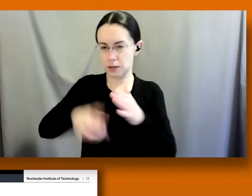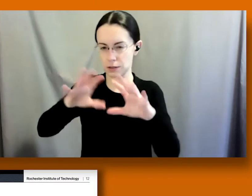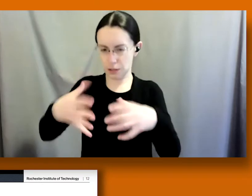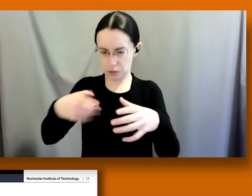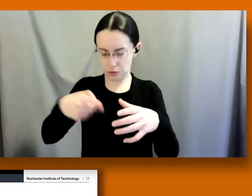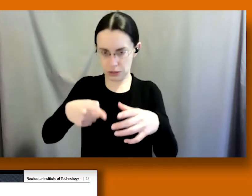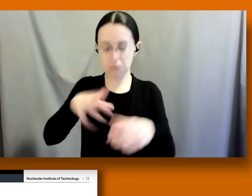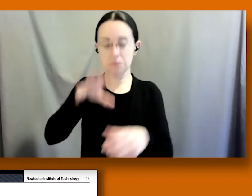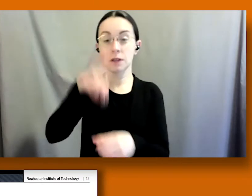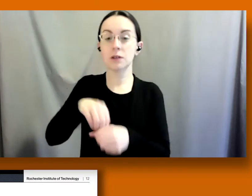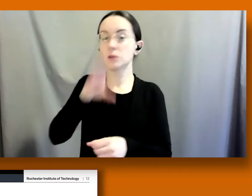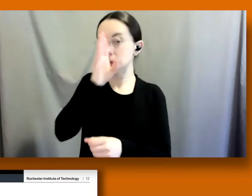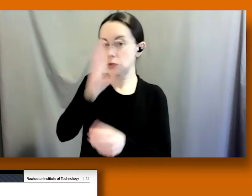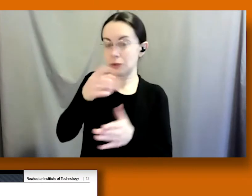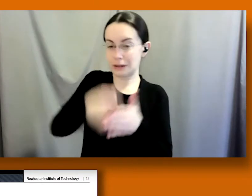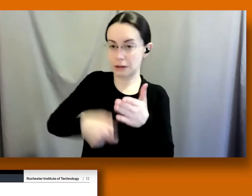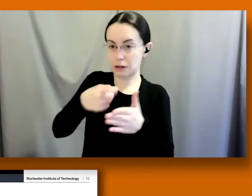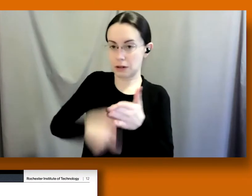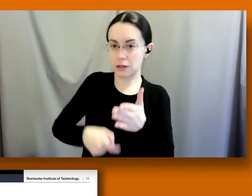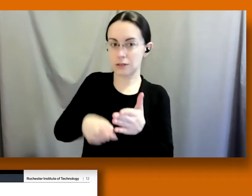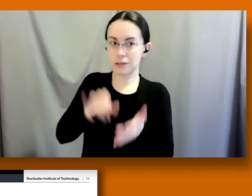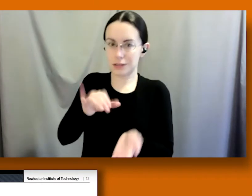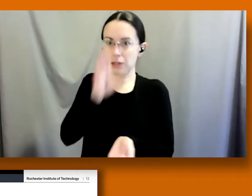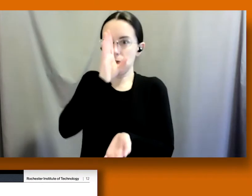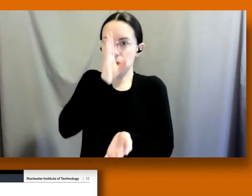that directly benefit the project